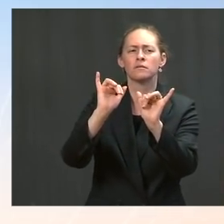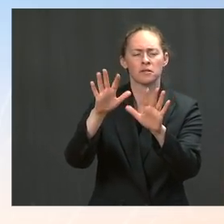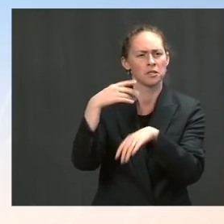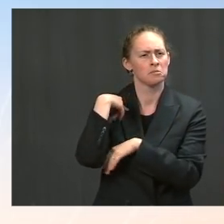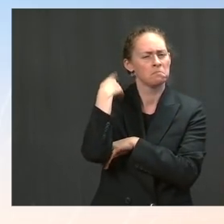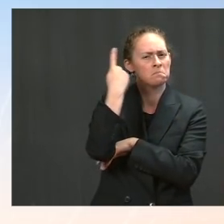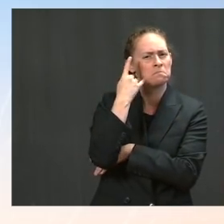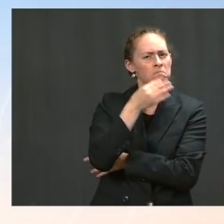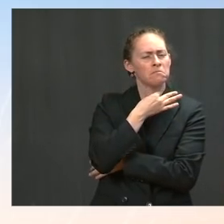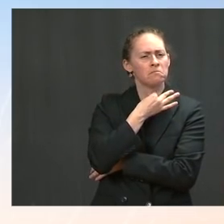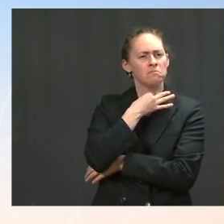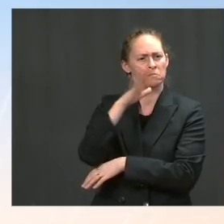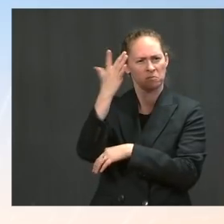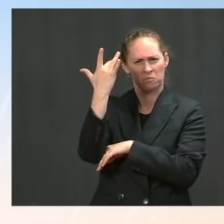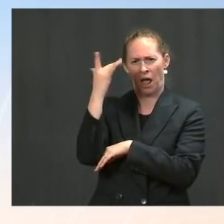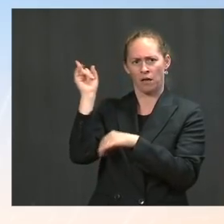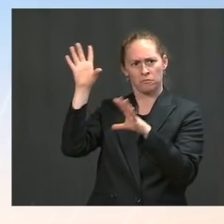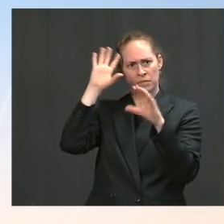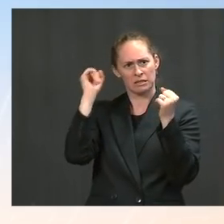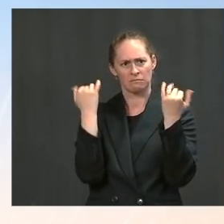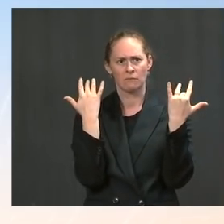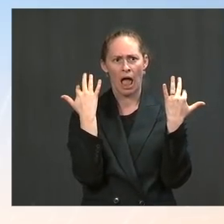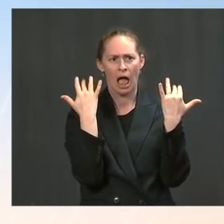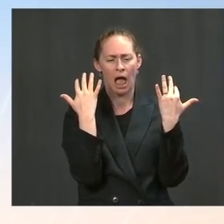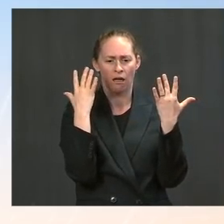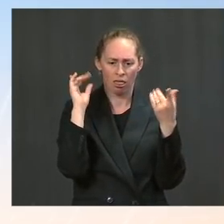until June 24th to commit to the evacuation?